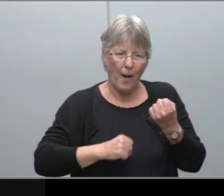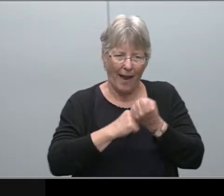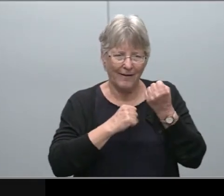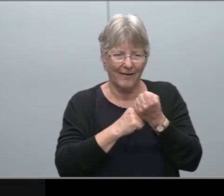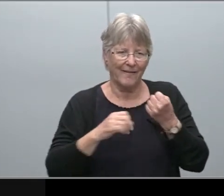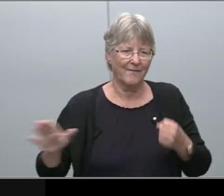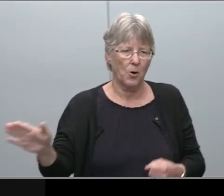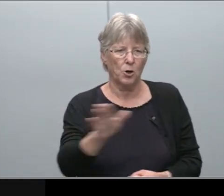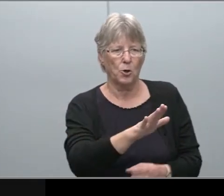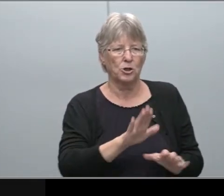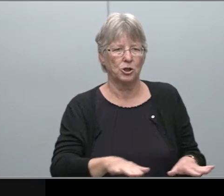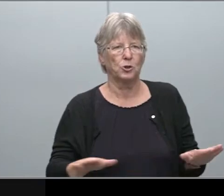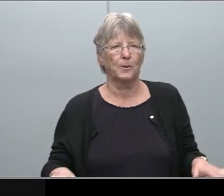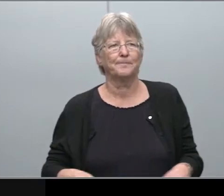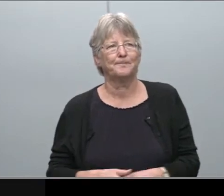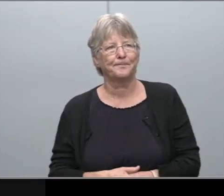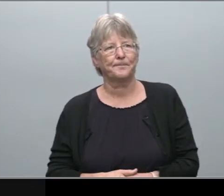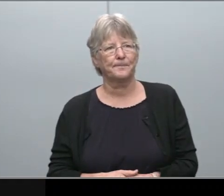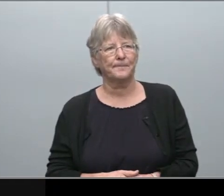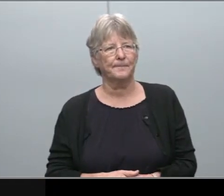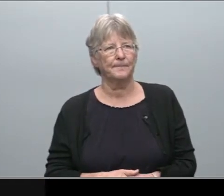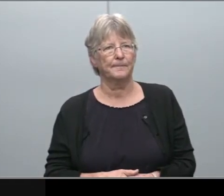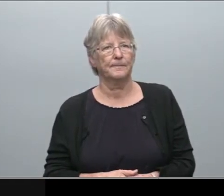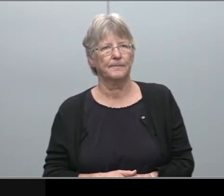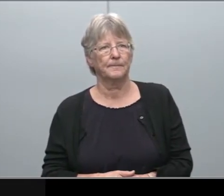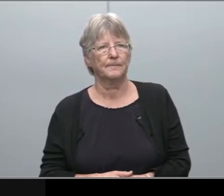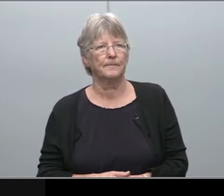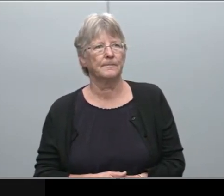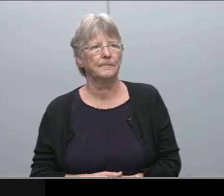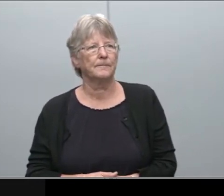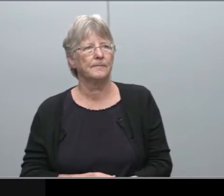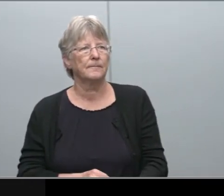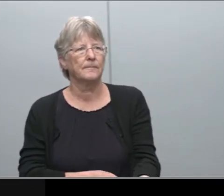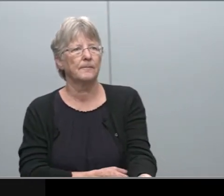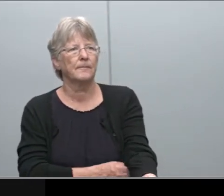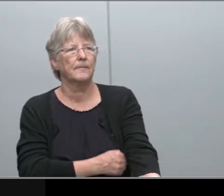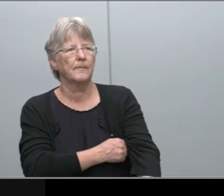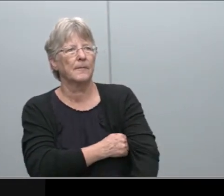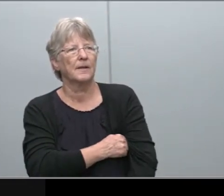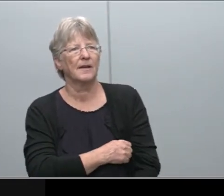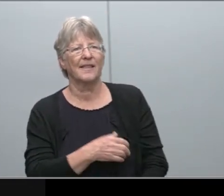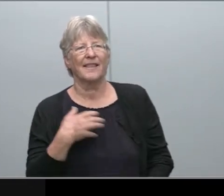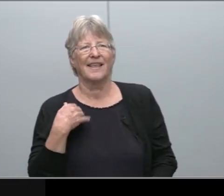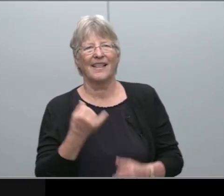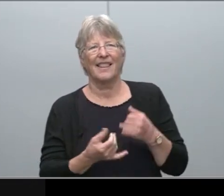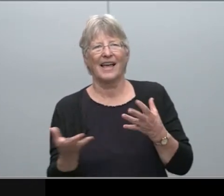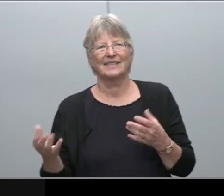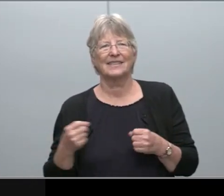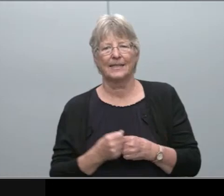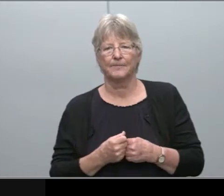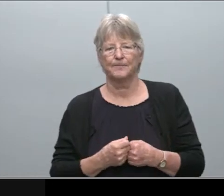to really kinda go on tour, if you will, throughout the LBUSD community.